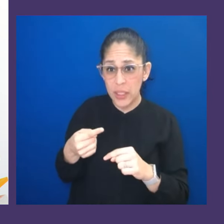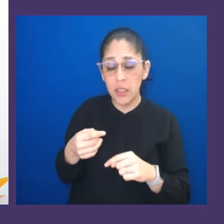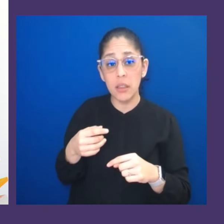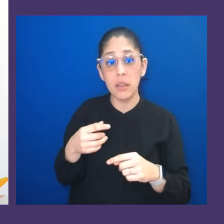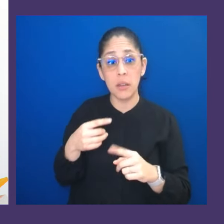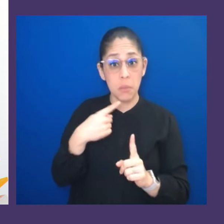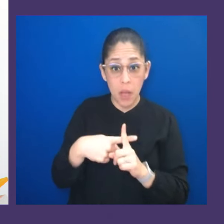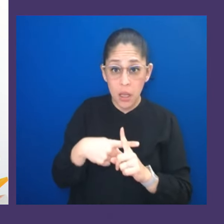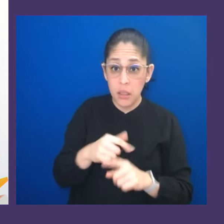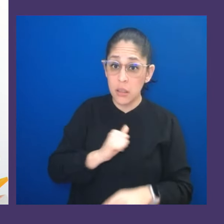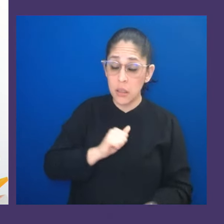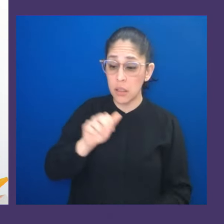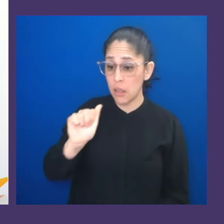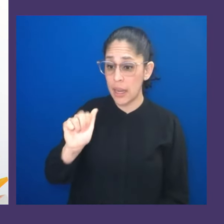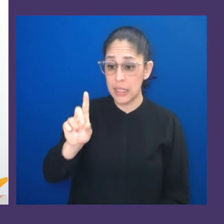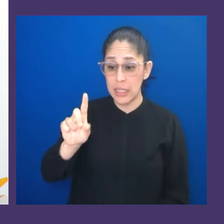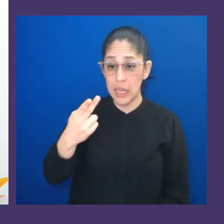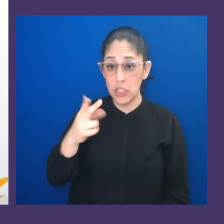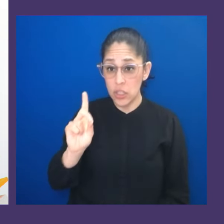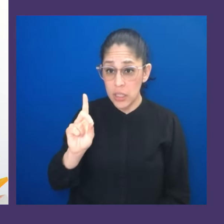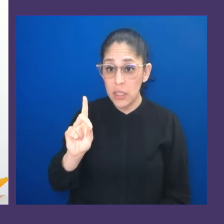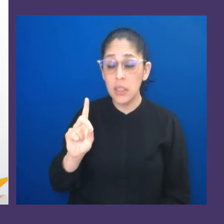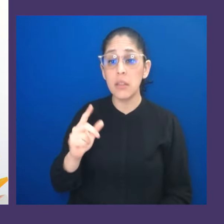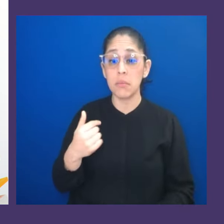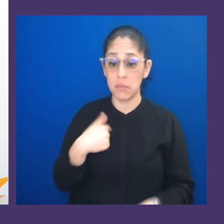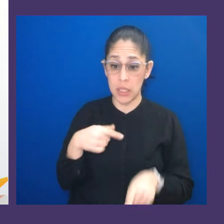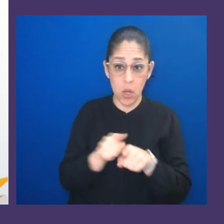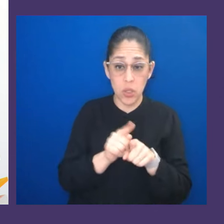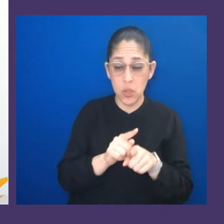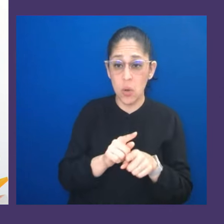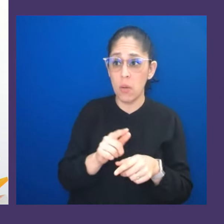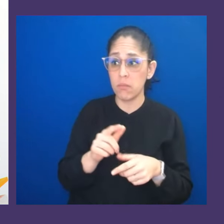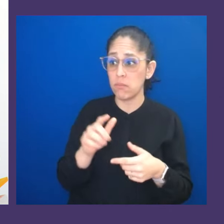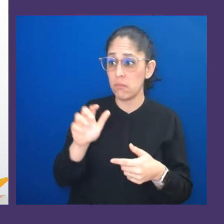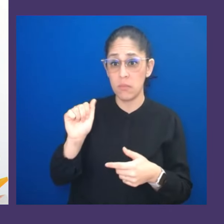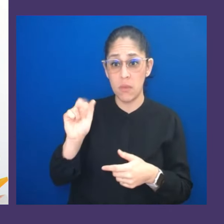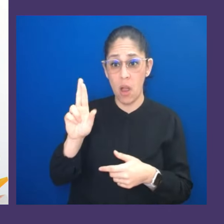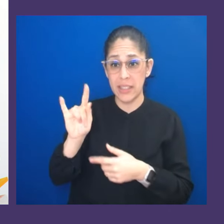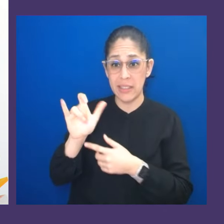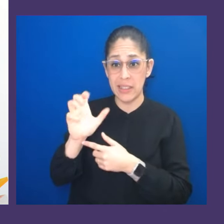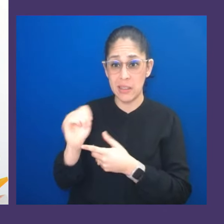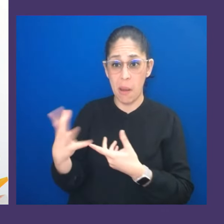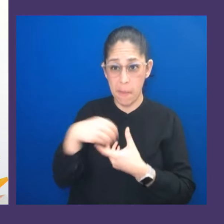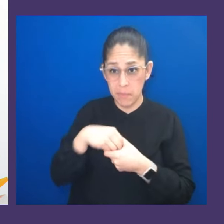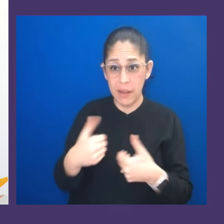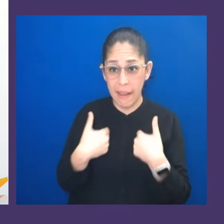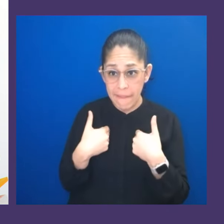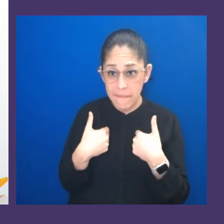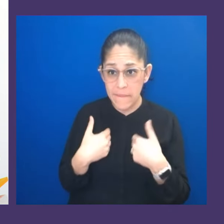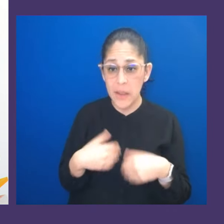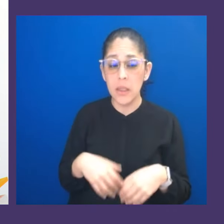ADHD and I'm also on the autism spectrum. Then I just started looking at like, okay,